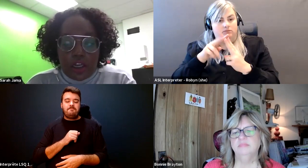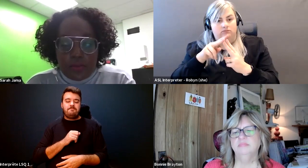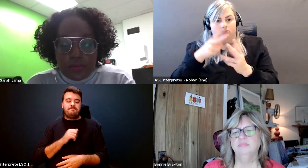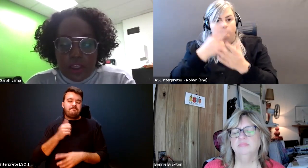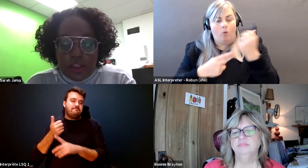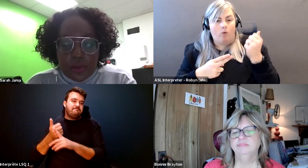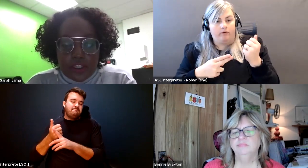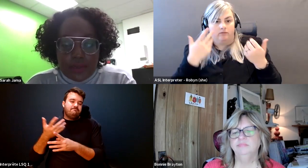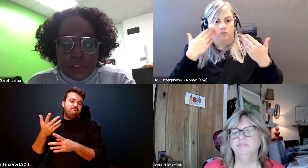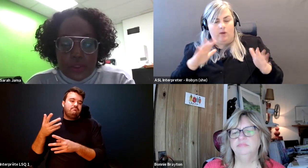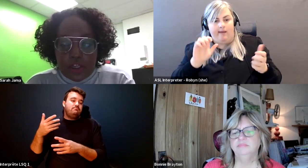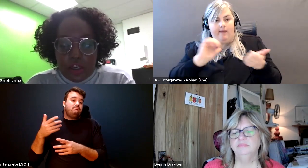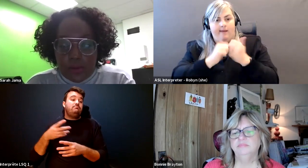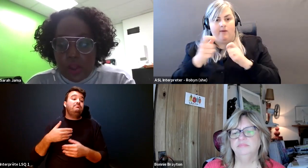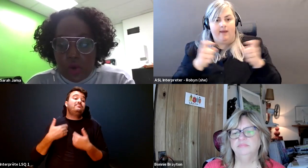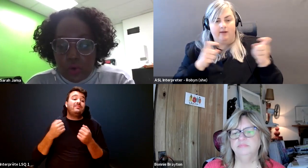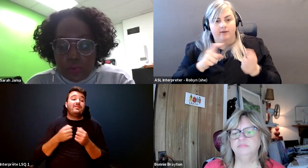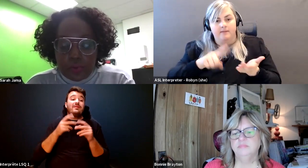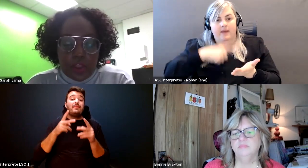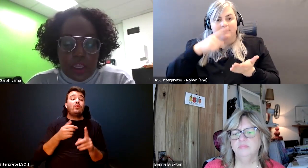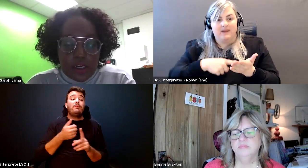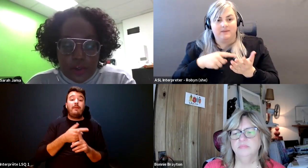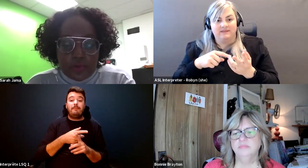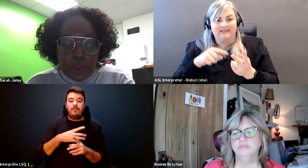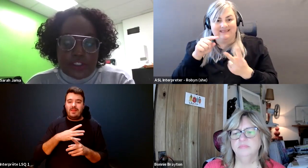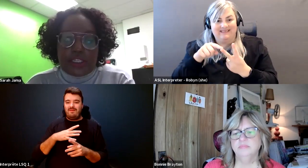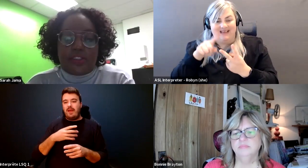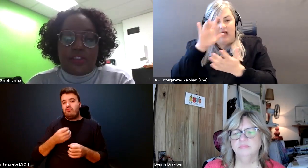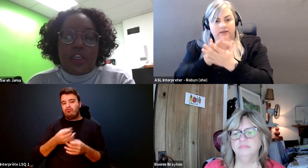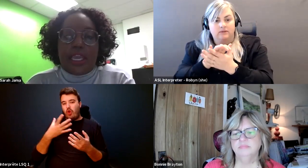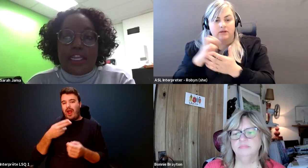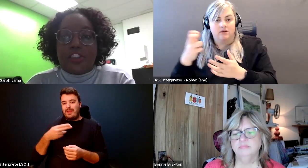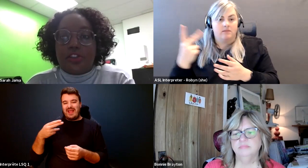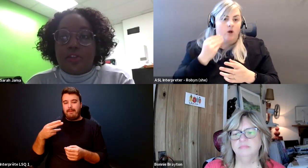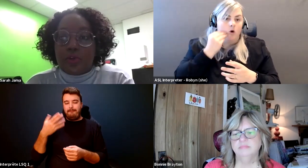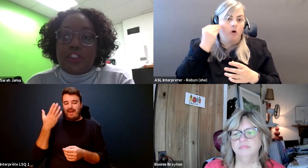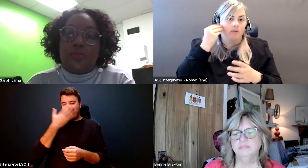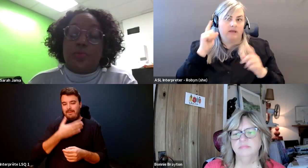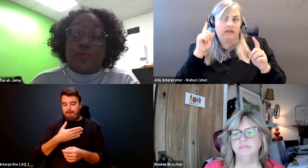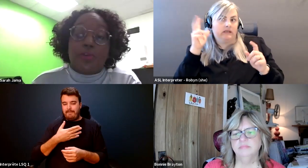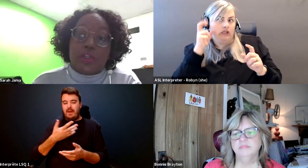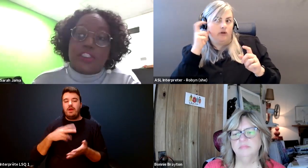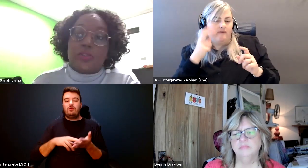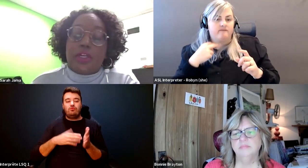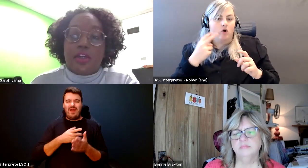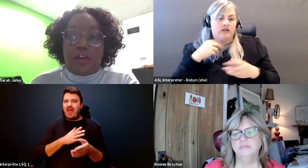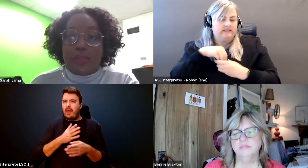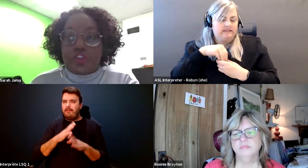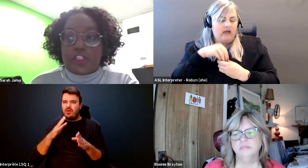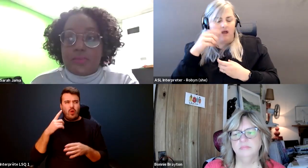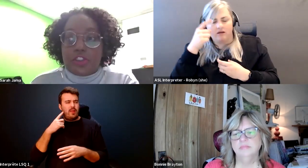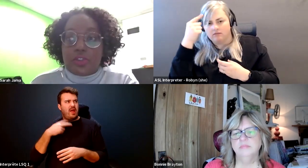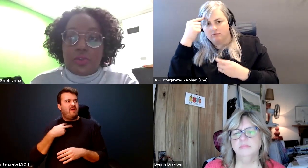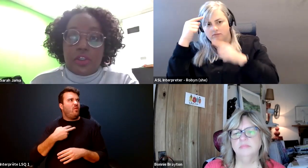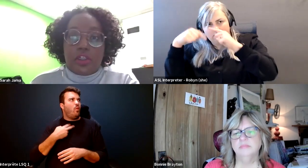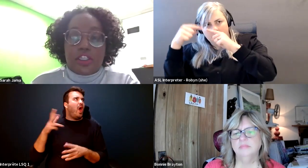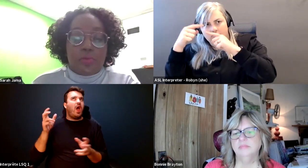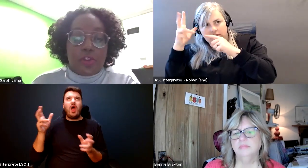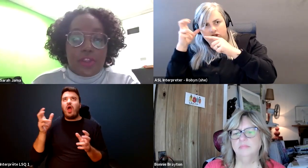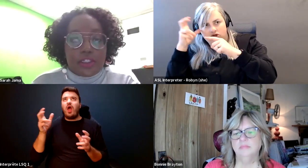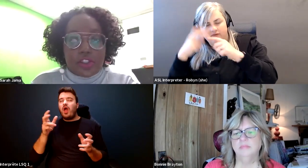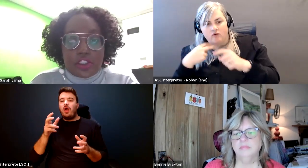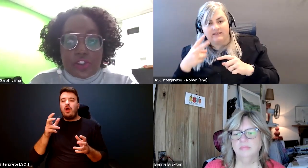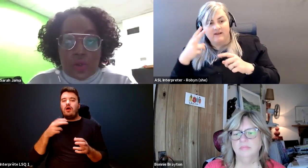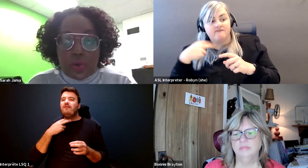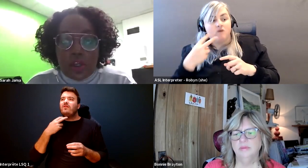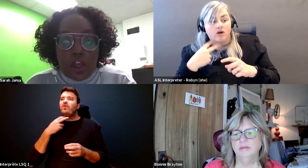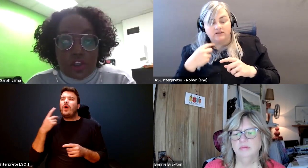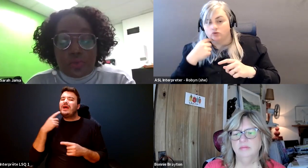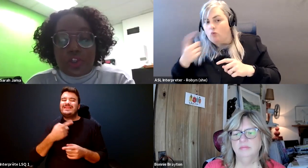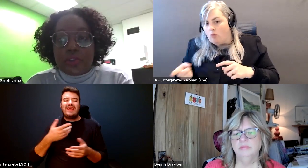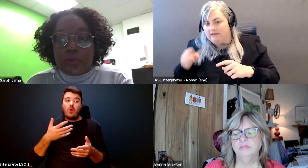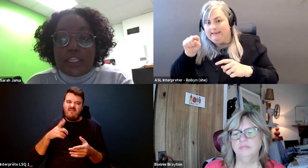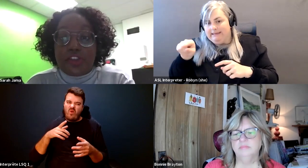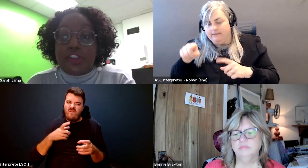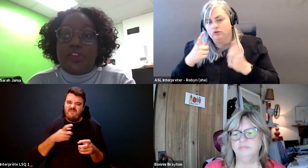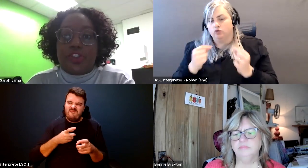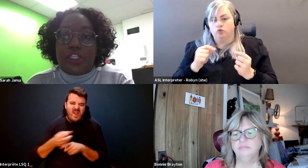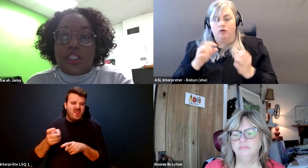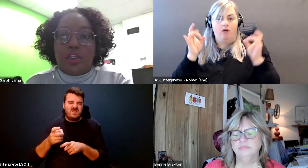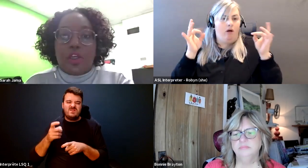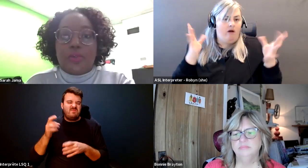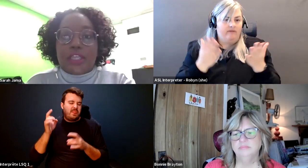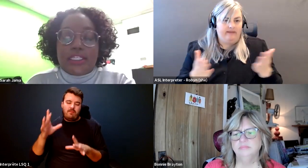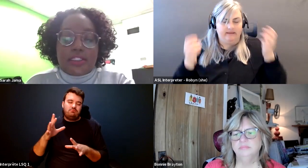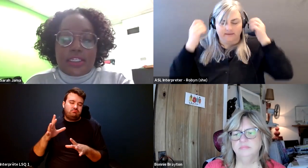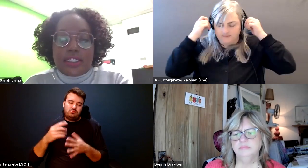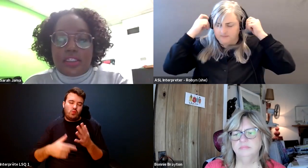Sarah Jama: And there were times, where he would come home hearing voices and the voices the voices were instructed to do terrible things and so on numerous occasions, she was isolated.